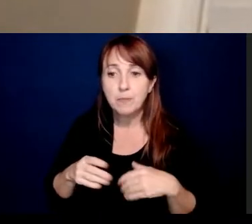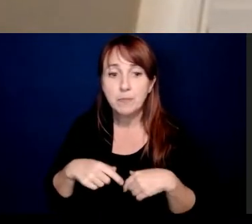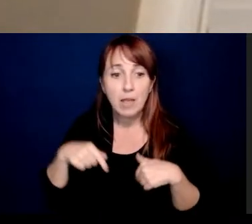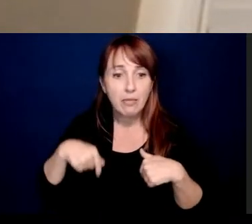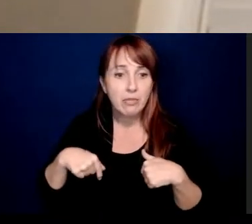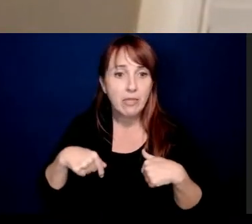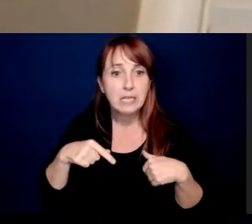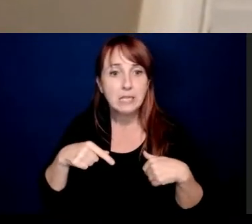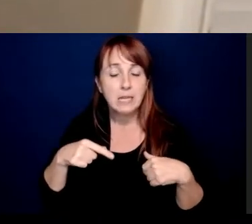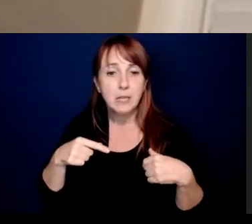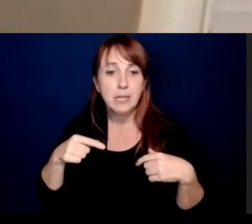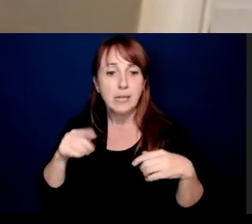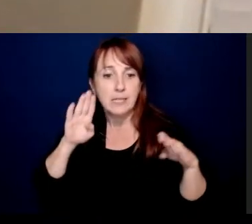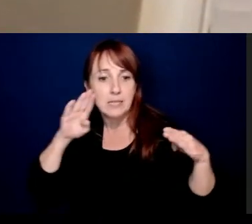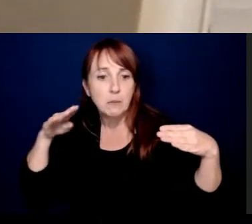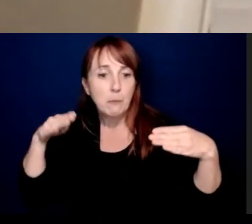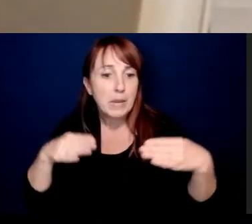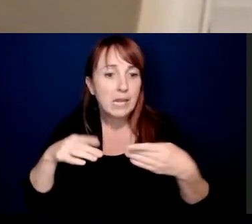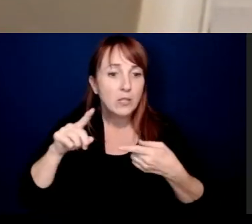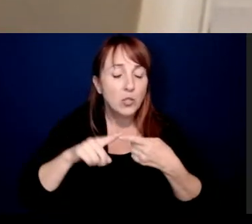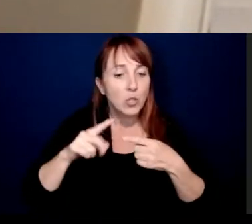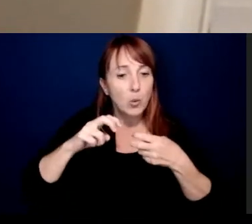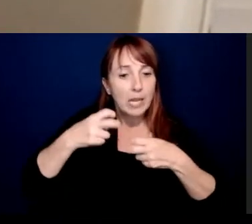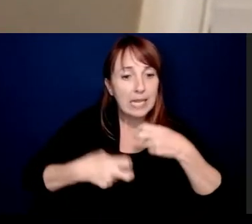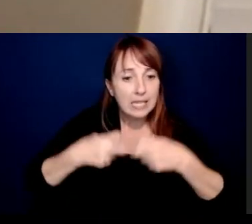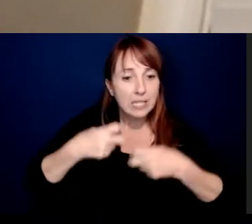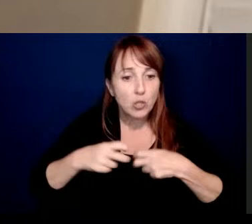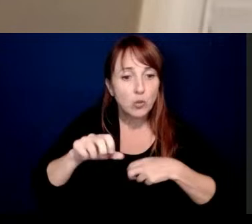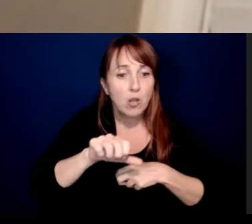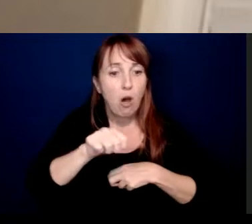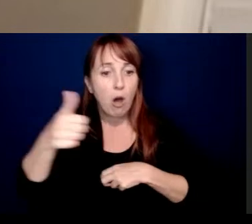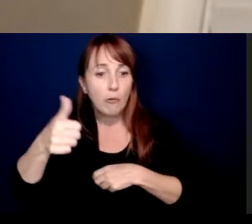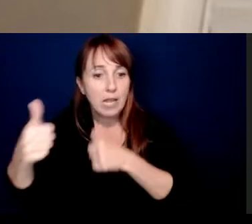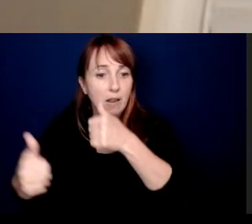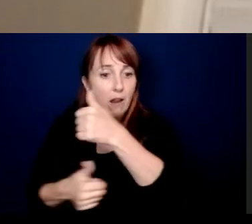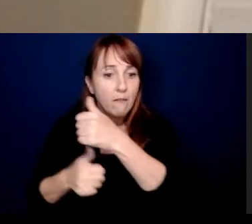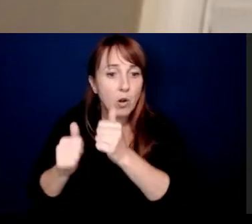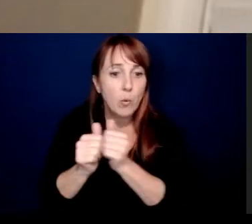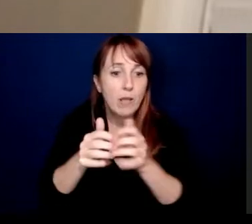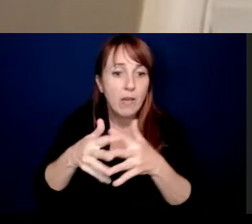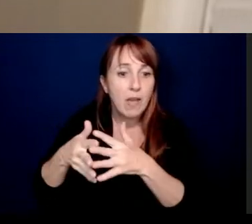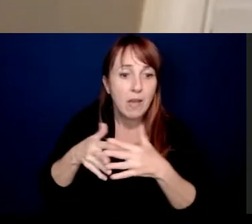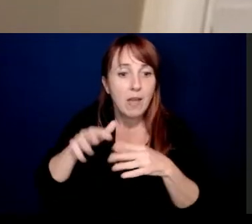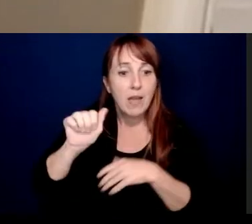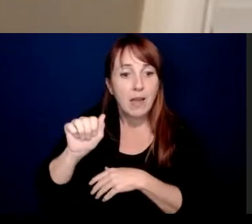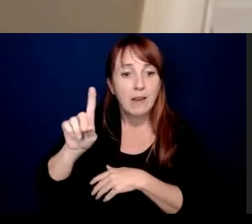to issues that are also covered under the Americans with Disabilities Act